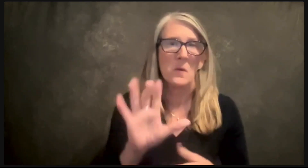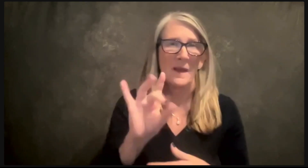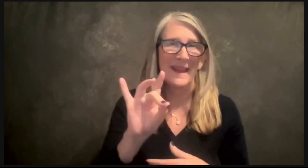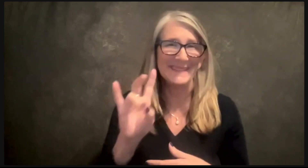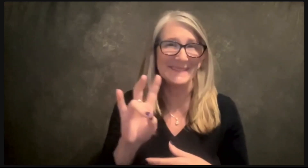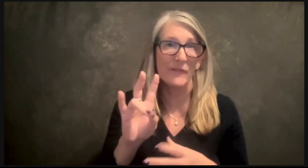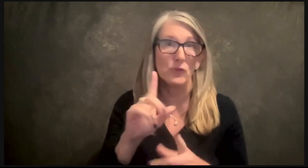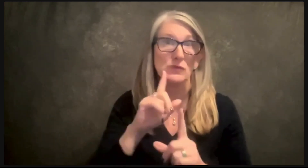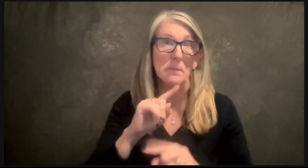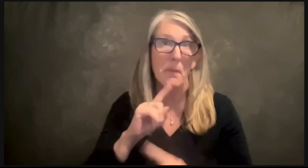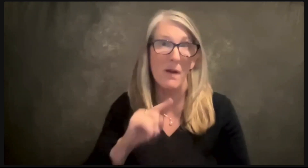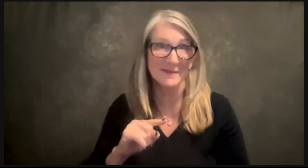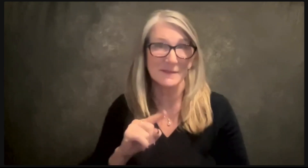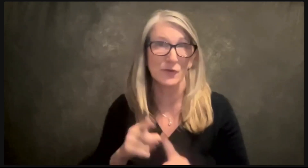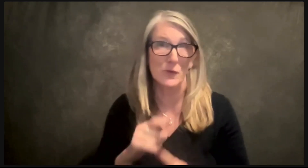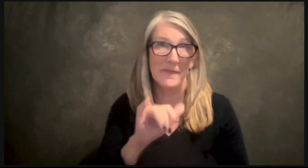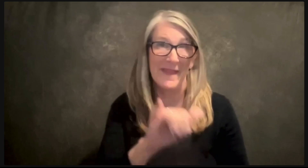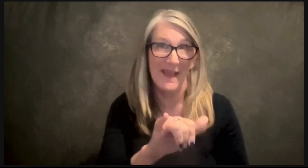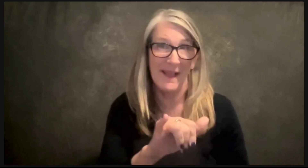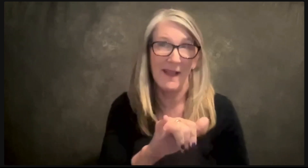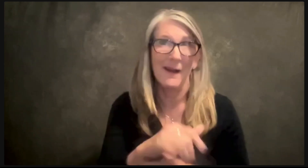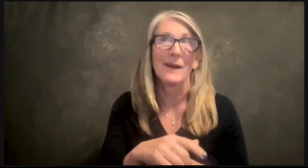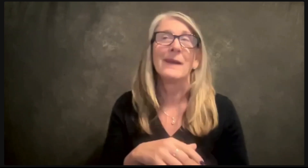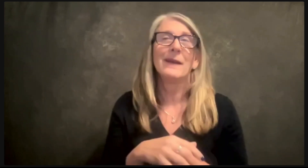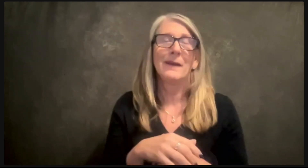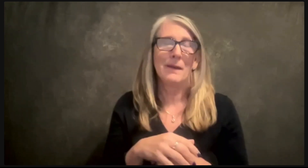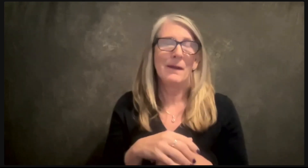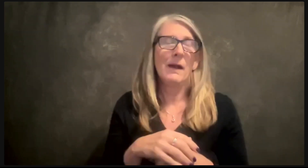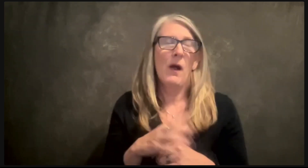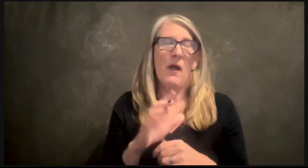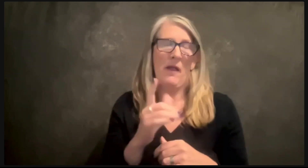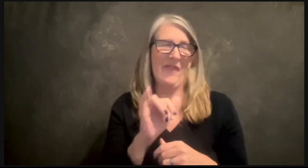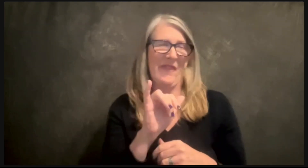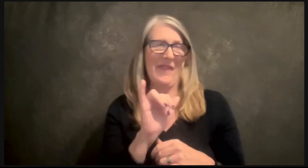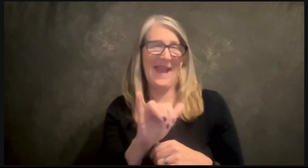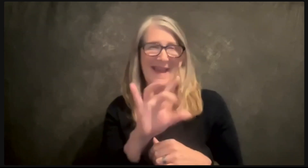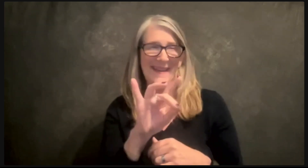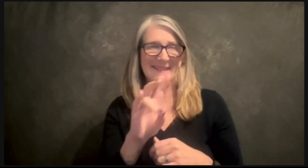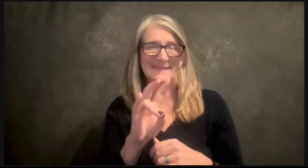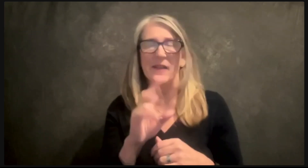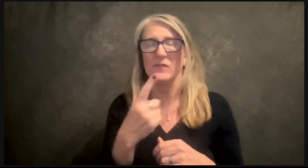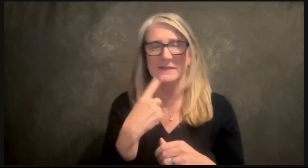or we got 87 responses to the survey of disability services professionals.